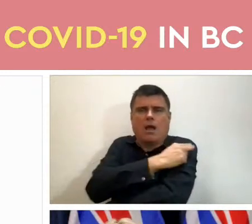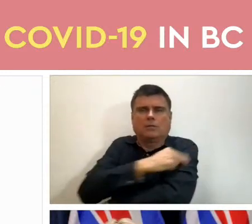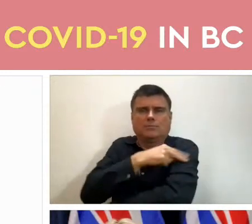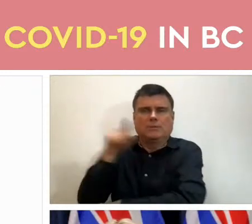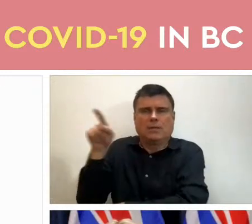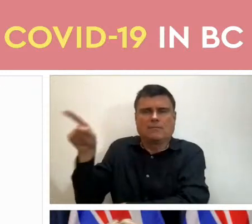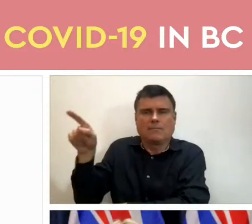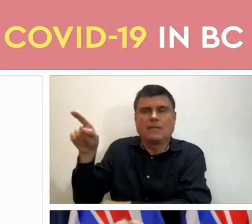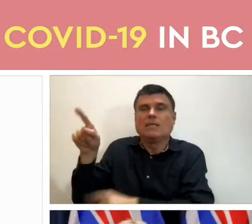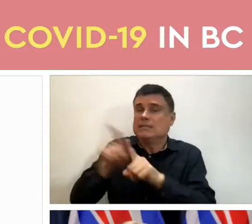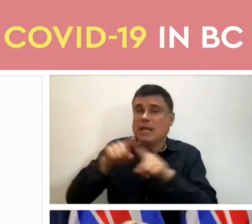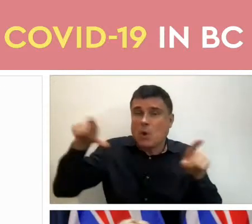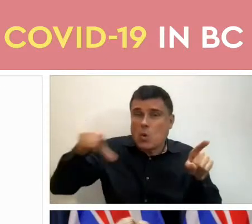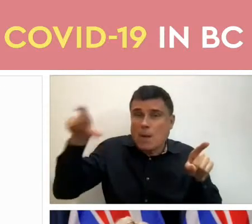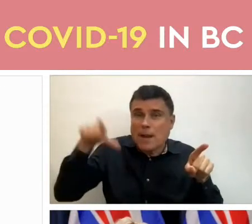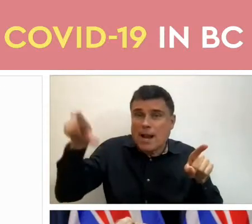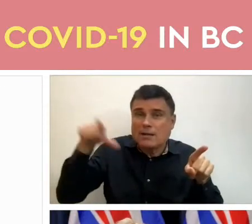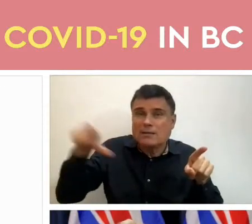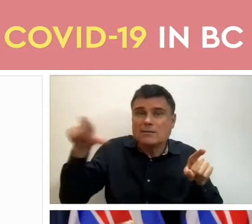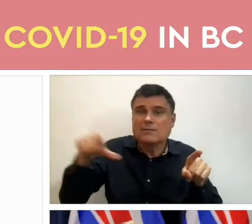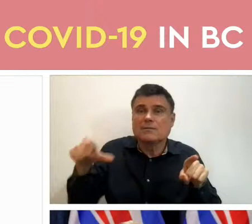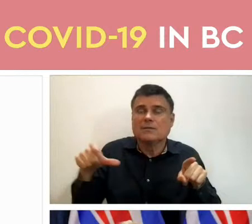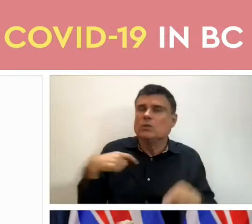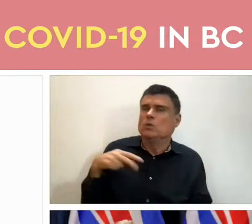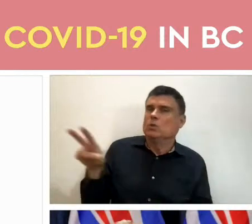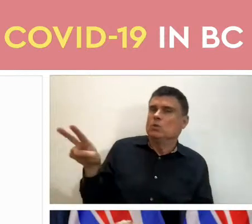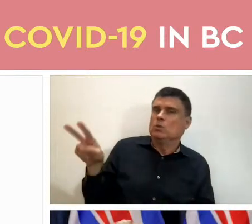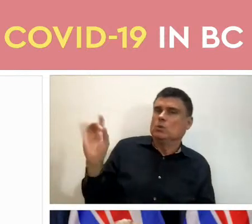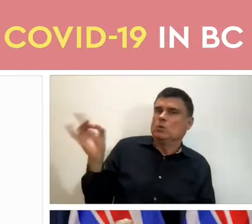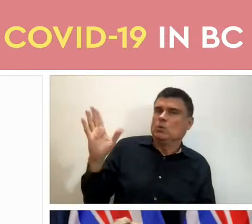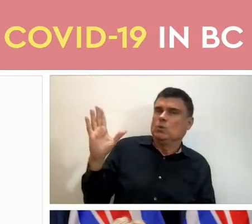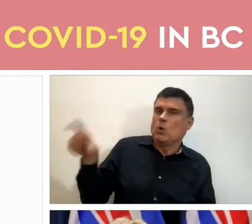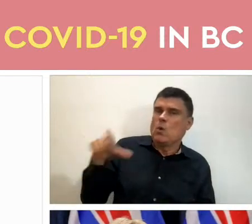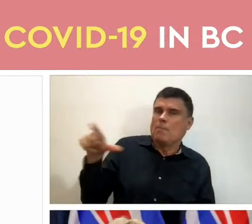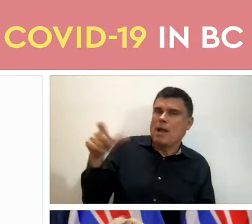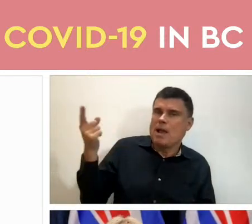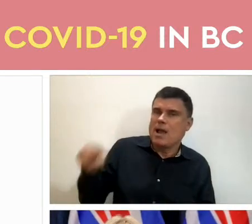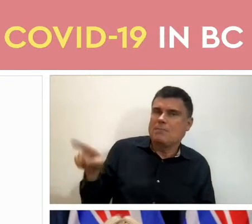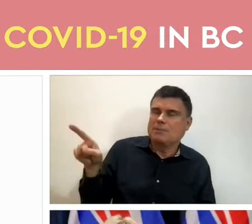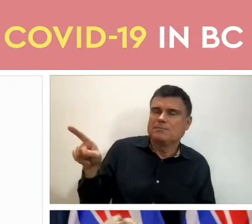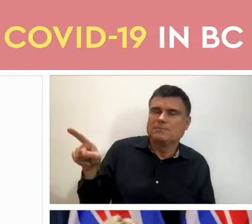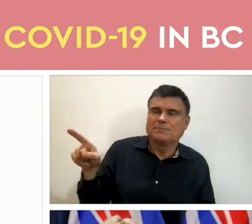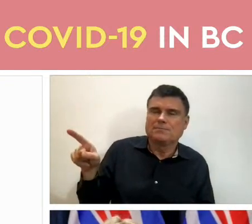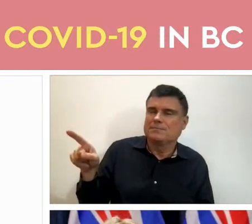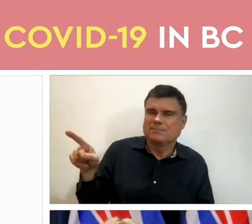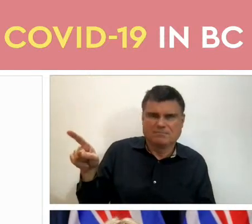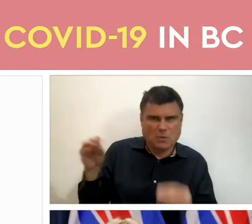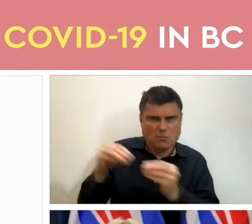concerning. We are seeing the replacement, as I mentioned, of Omicron from